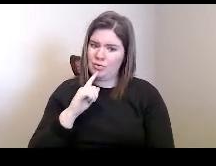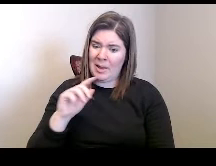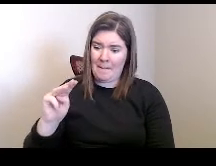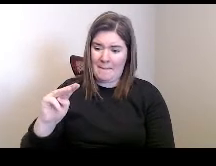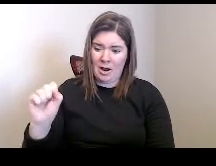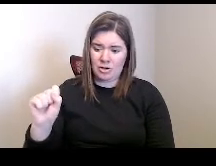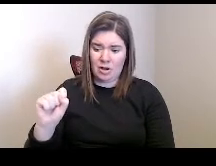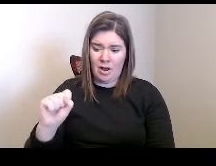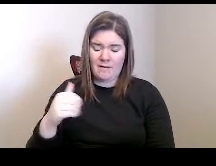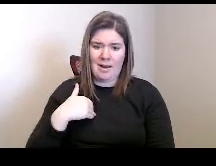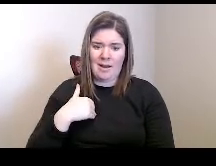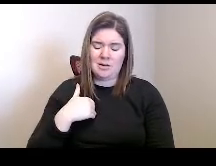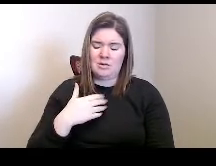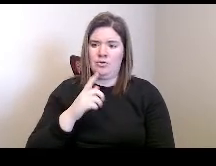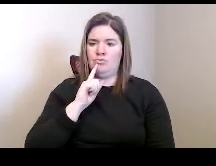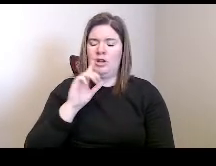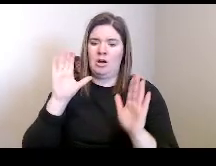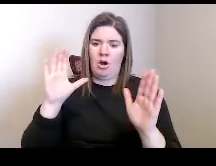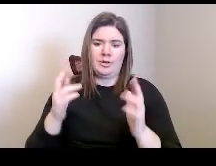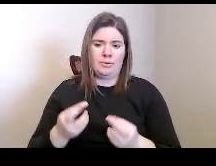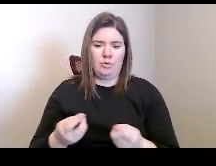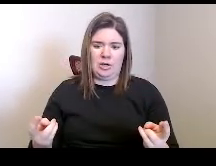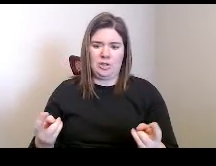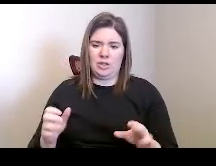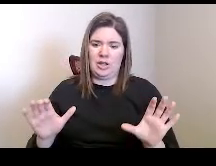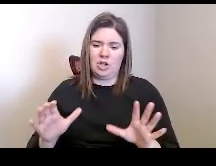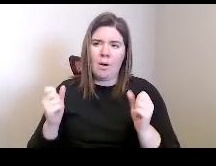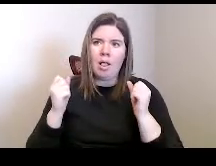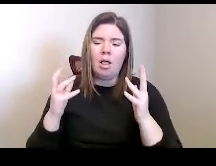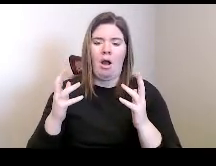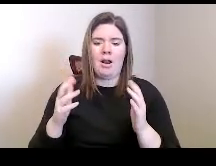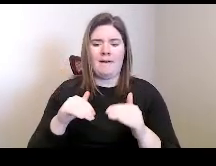They do a lot of accessibility work and they do have content on the web.